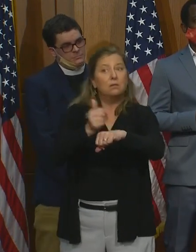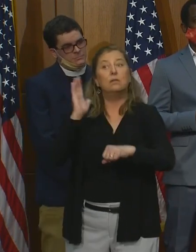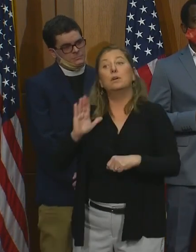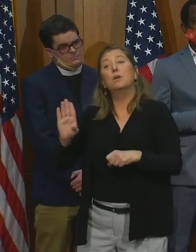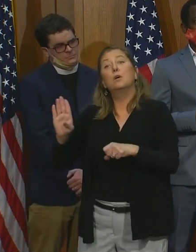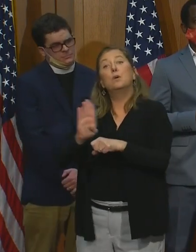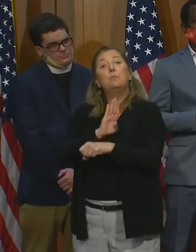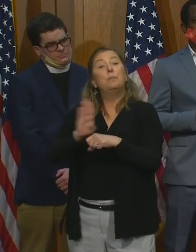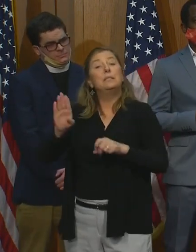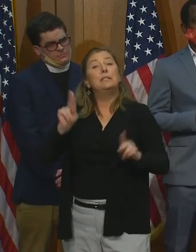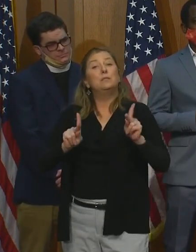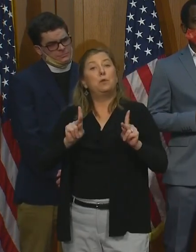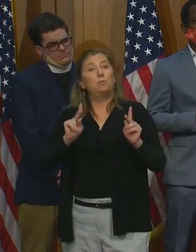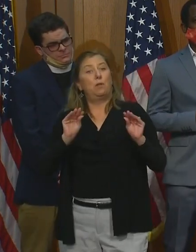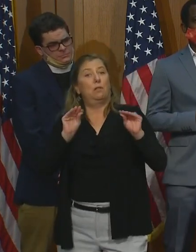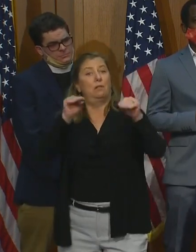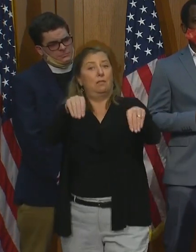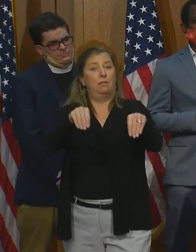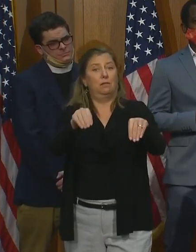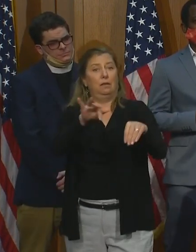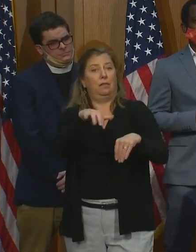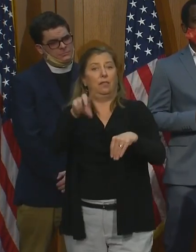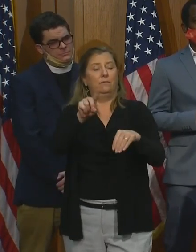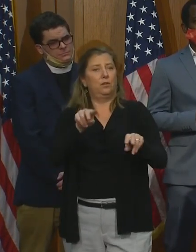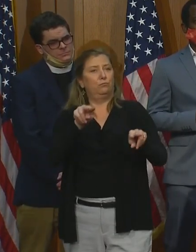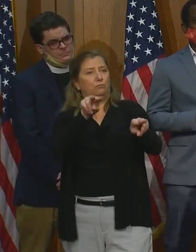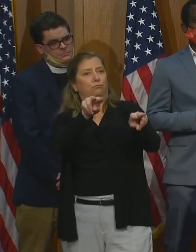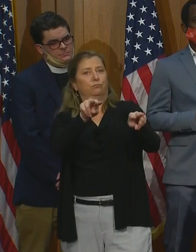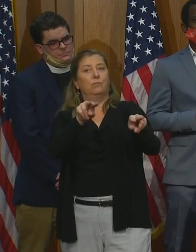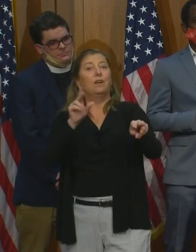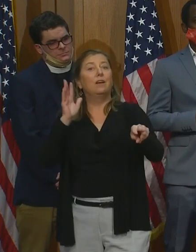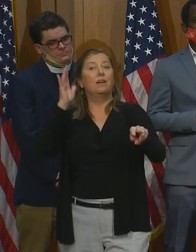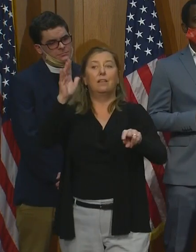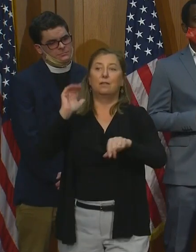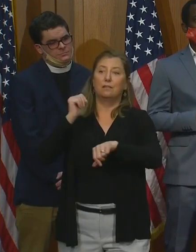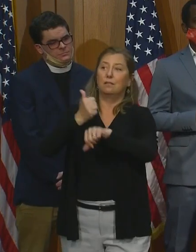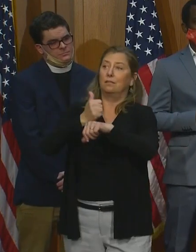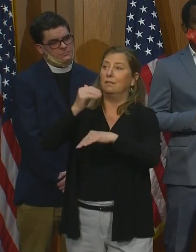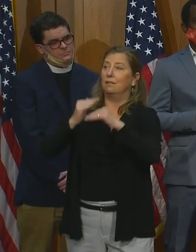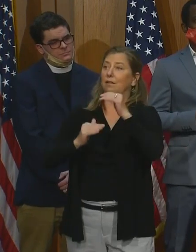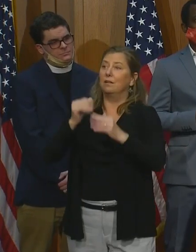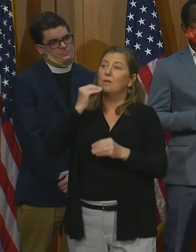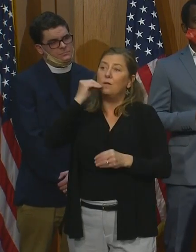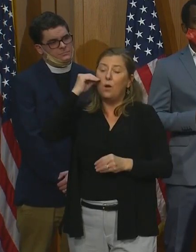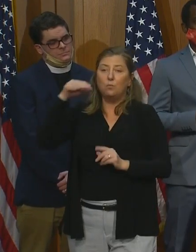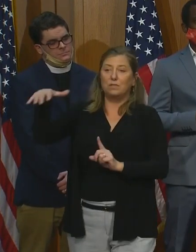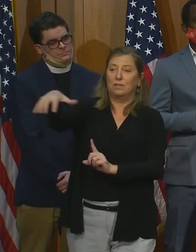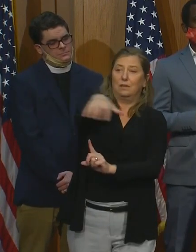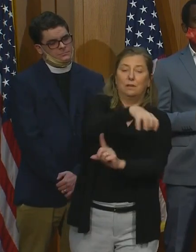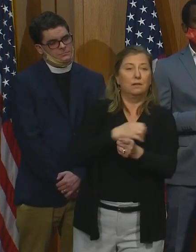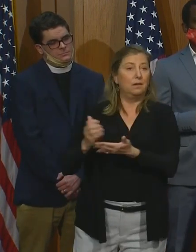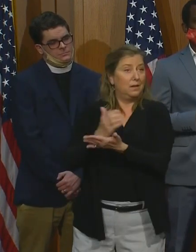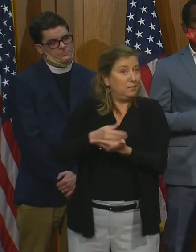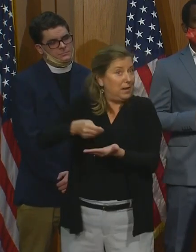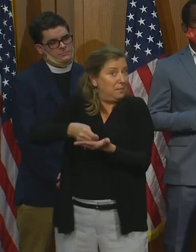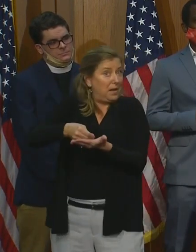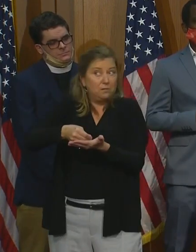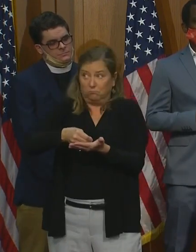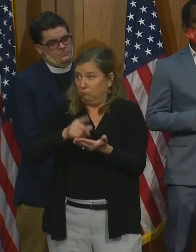INSTALL. SOME BUSINESS PEOPLE PUT IT OUT IN THE FIELD SO THEY COULD EVENTUALLY. BUILD A